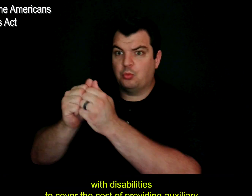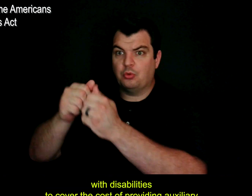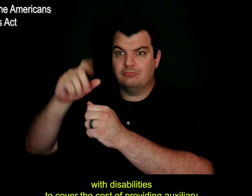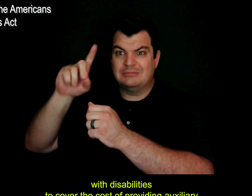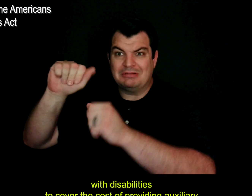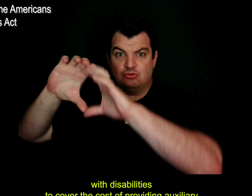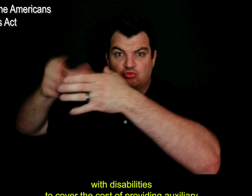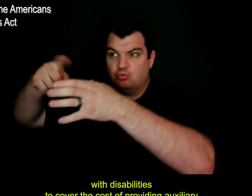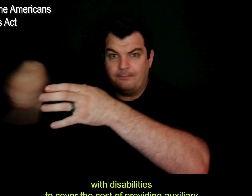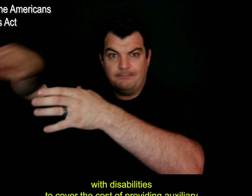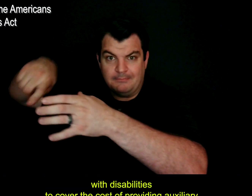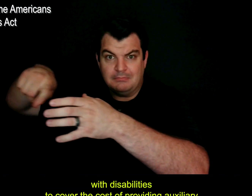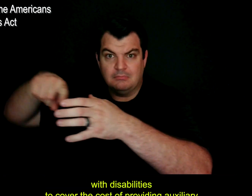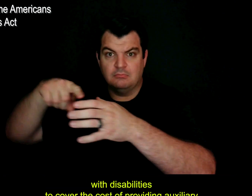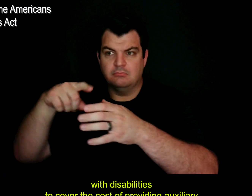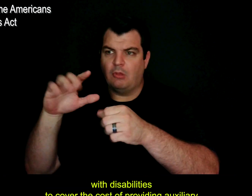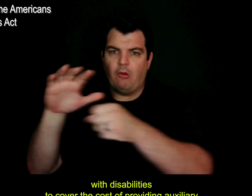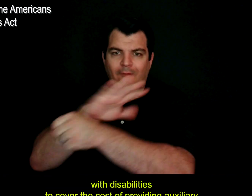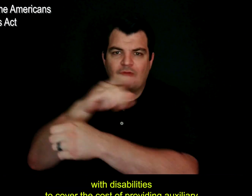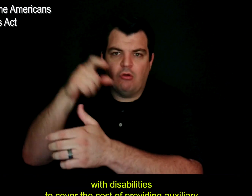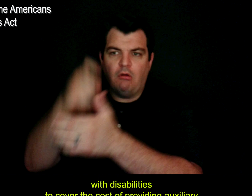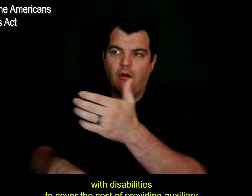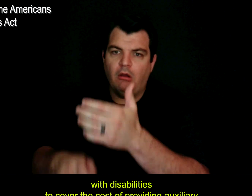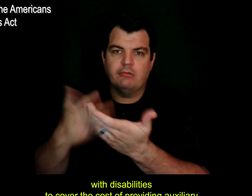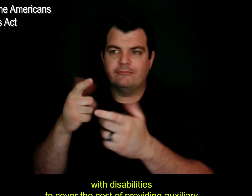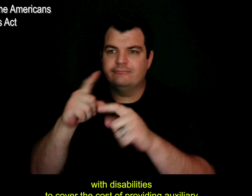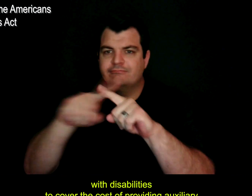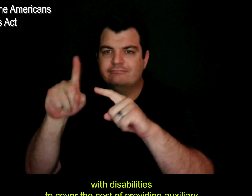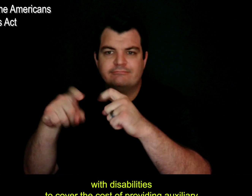with disabilities to cover the cost of providing auxiliary